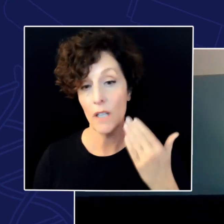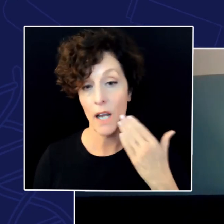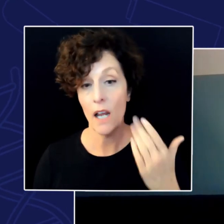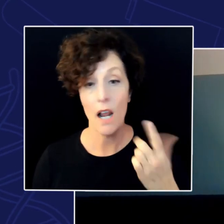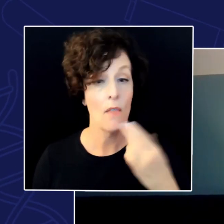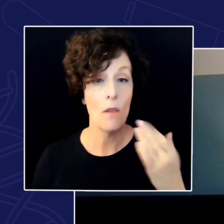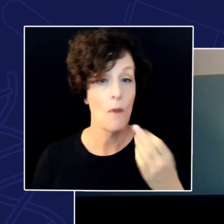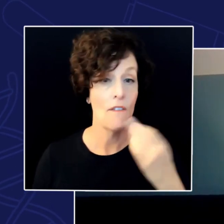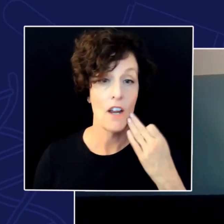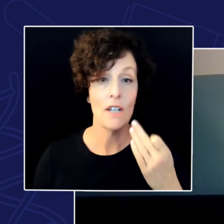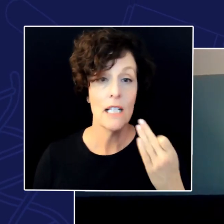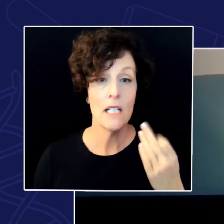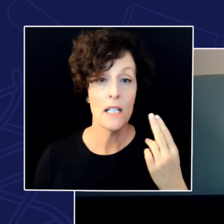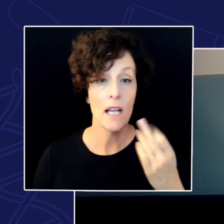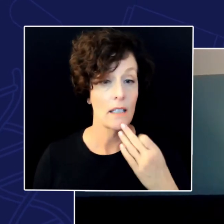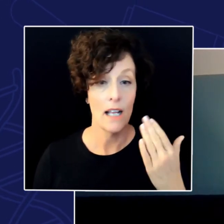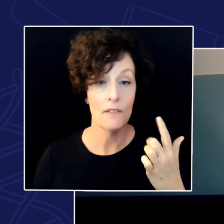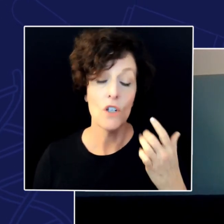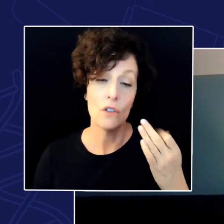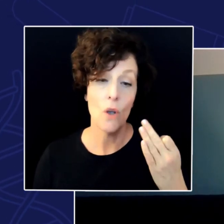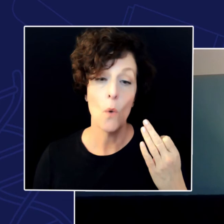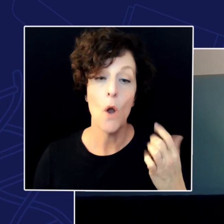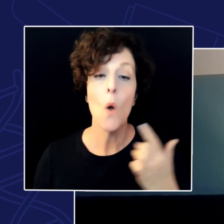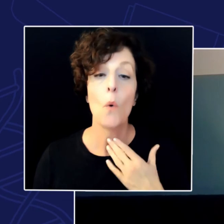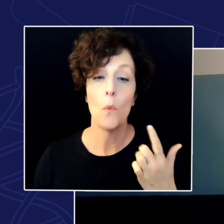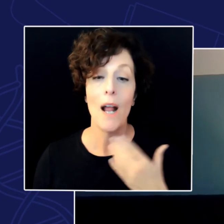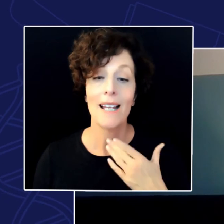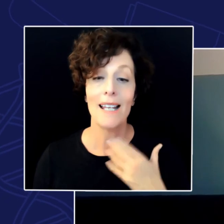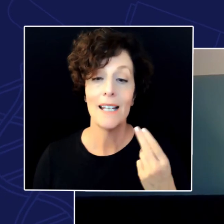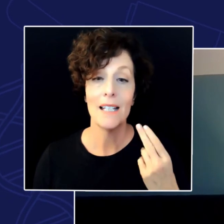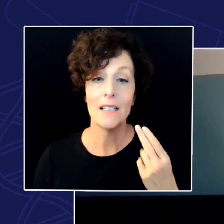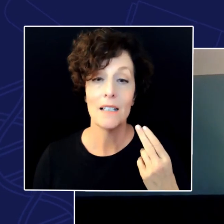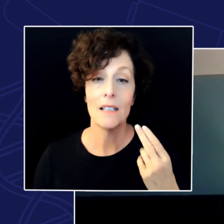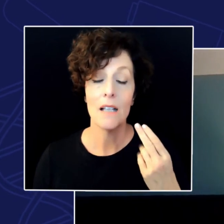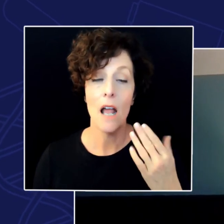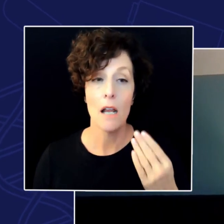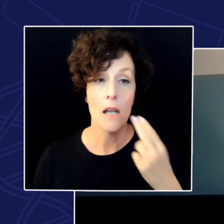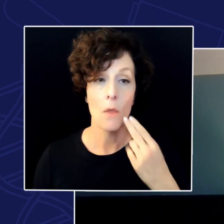a lot of them are very successful. So while it is -- it is another barrier,